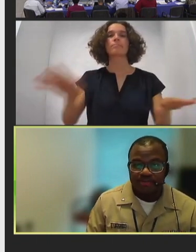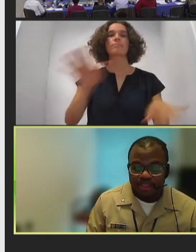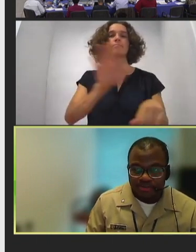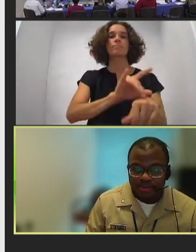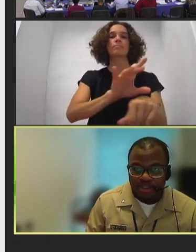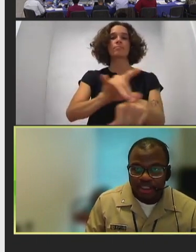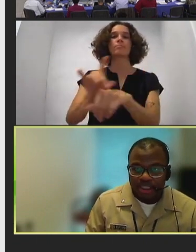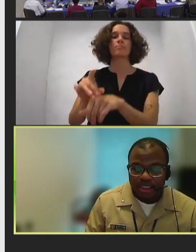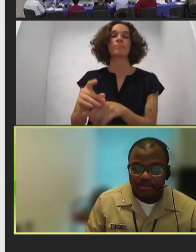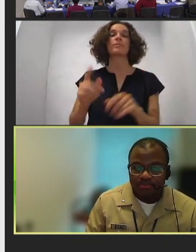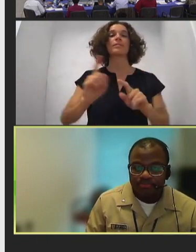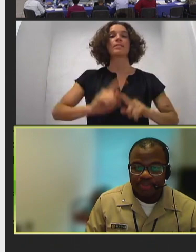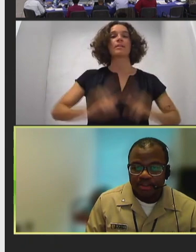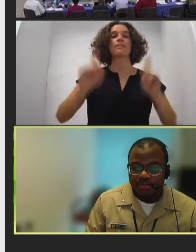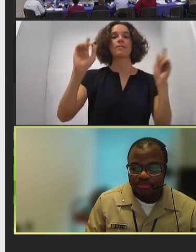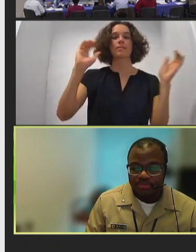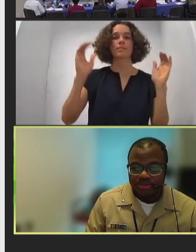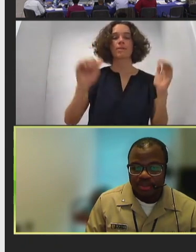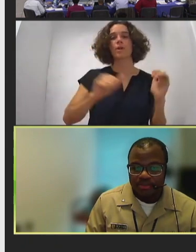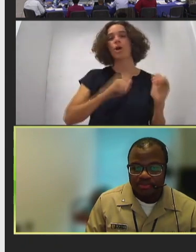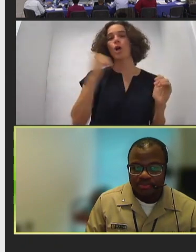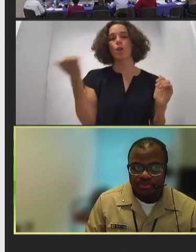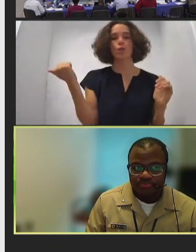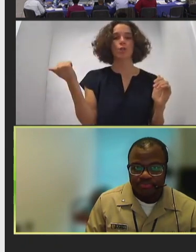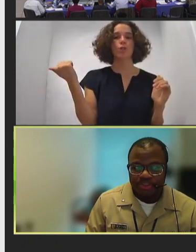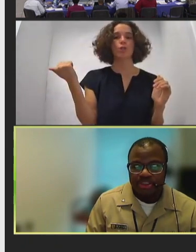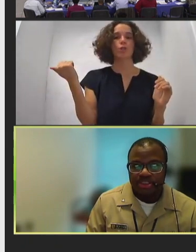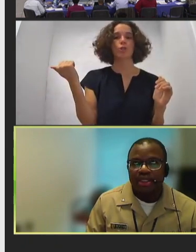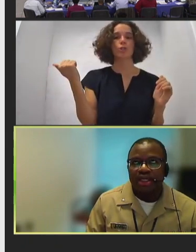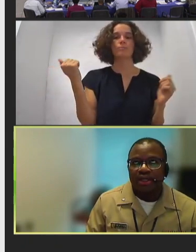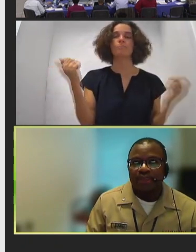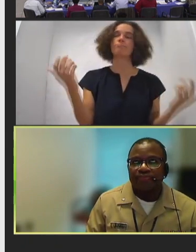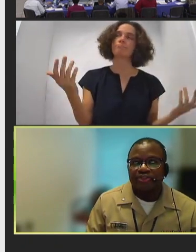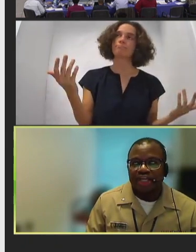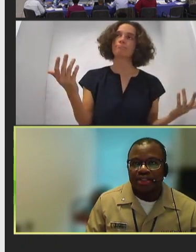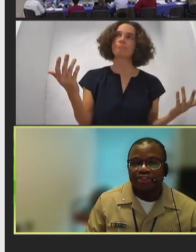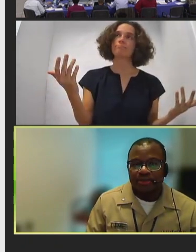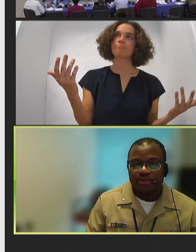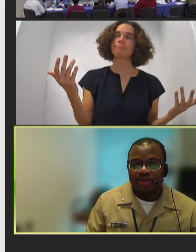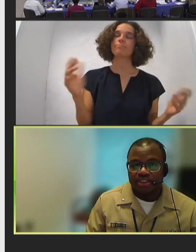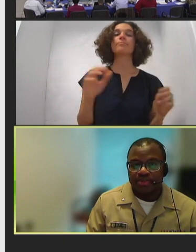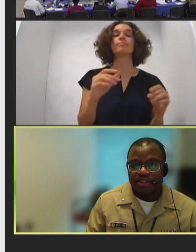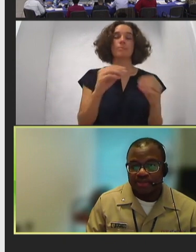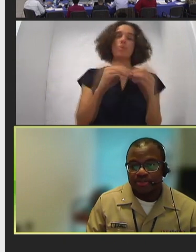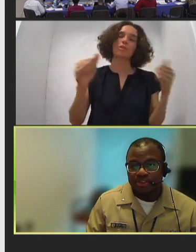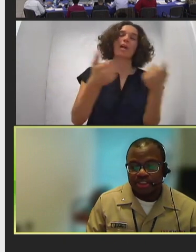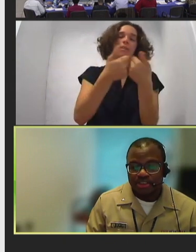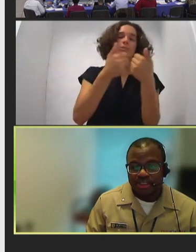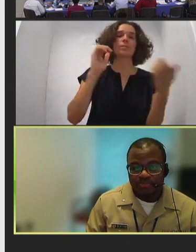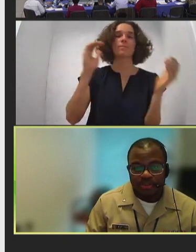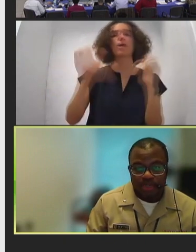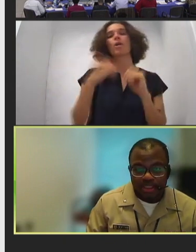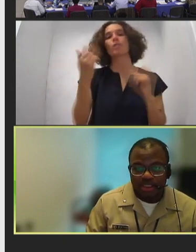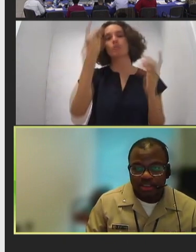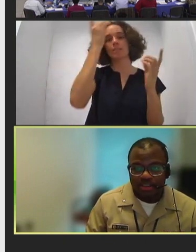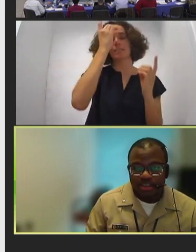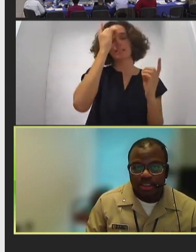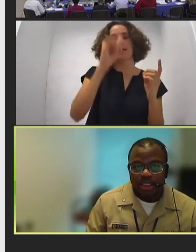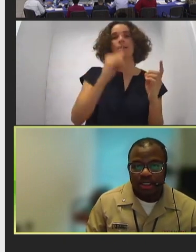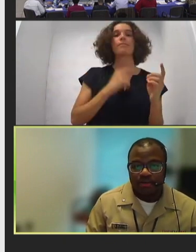the other -- this is challenging compared to some of the other diseases that have been eradicated,